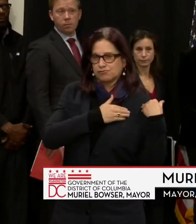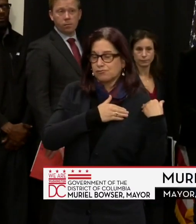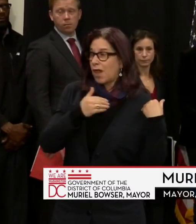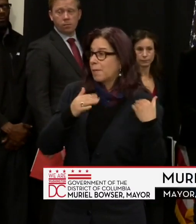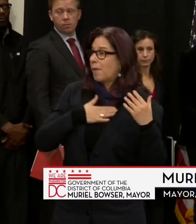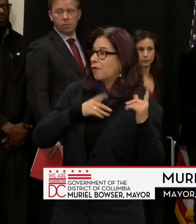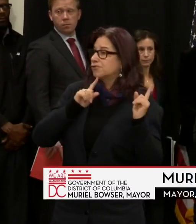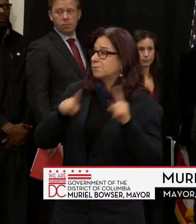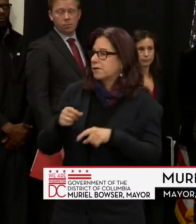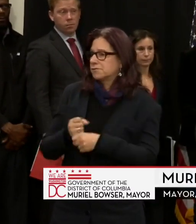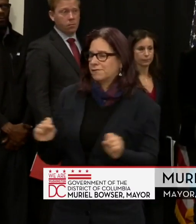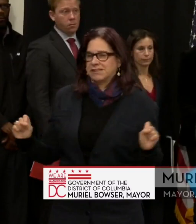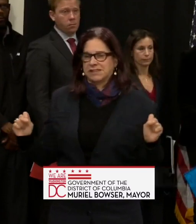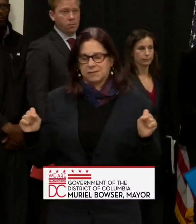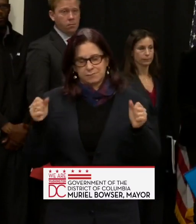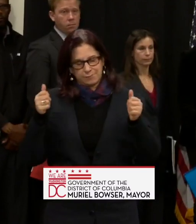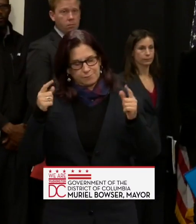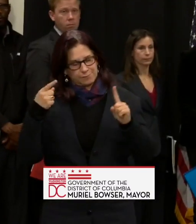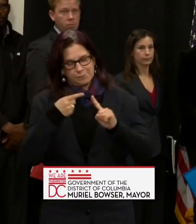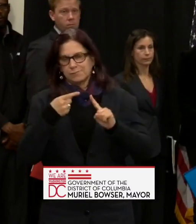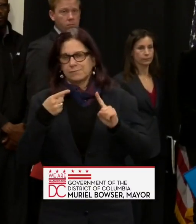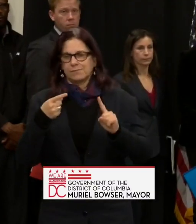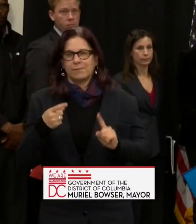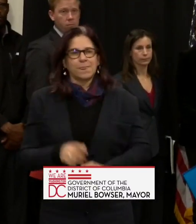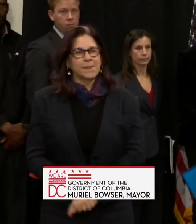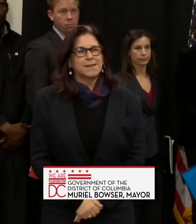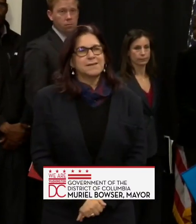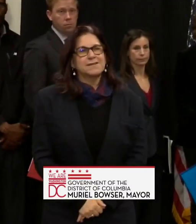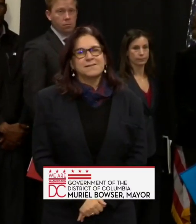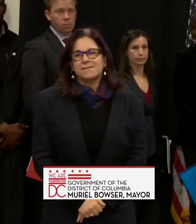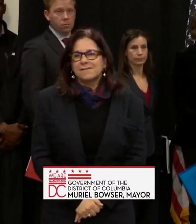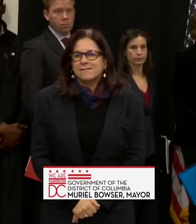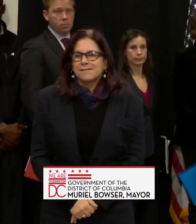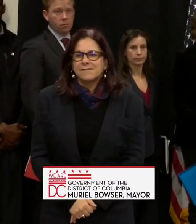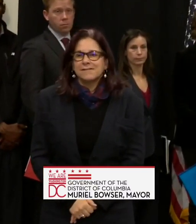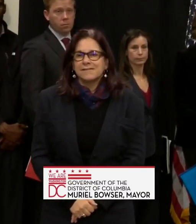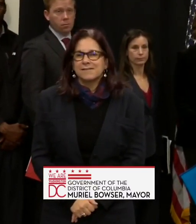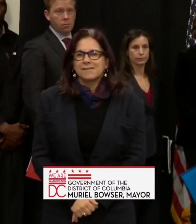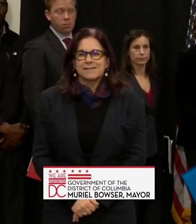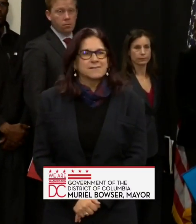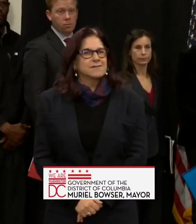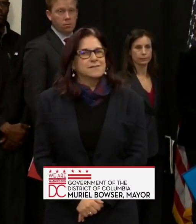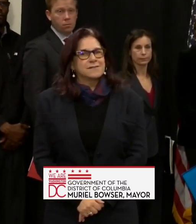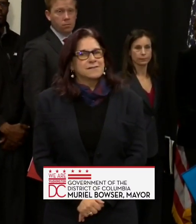YES, SIR? >> HOW MUCH MONEY ARE THEY